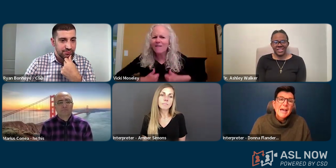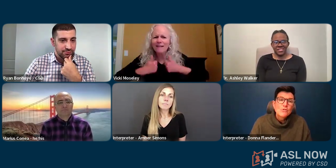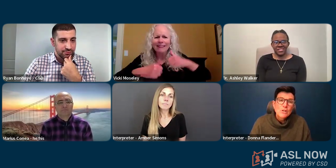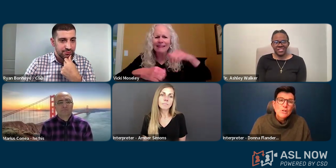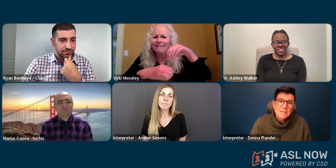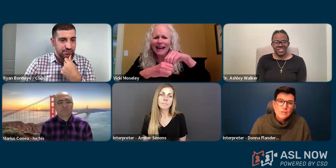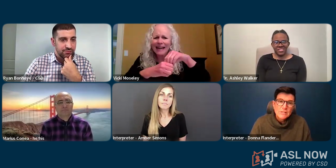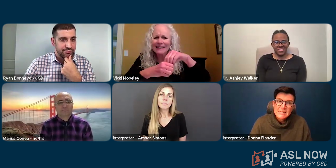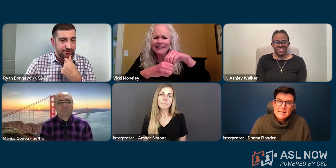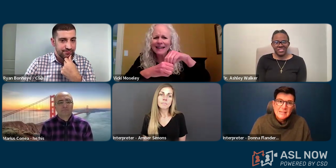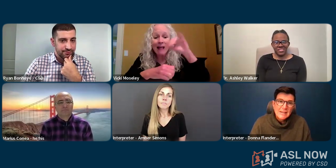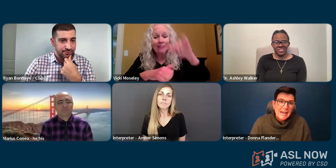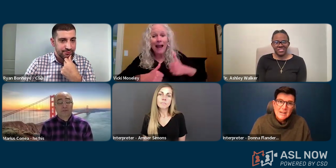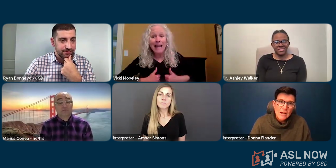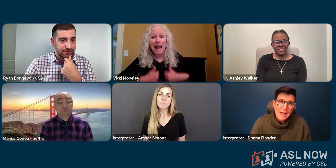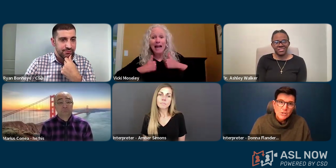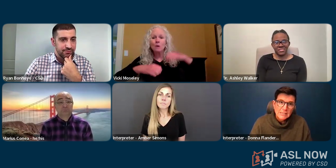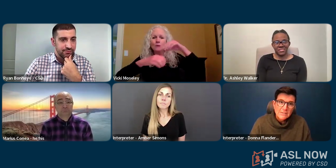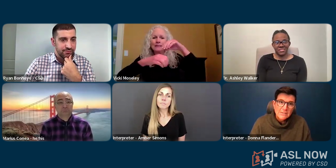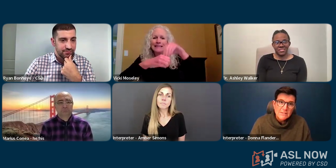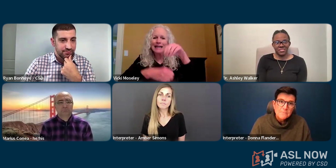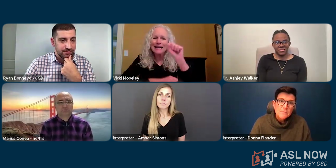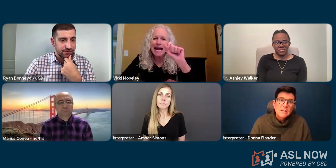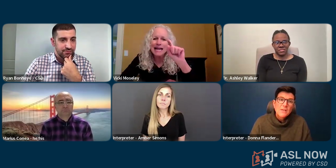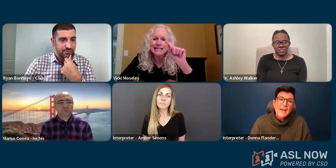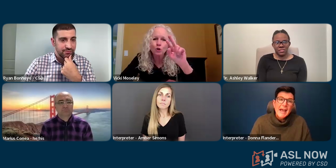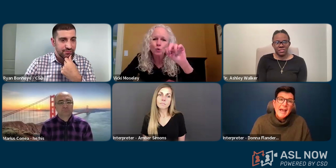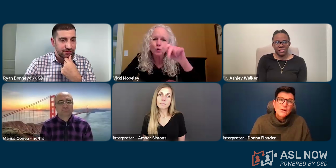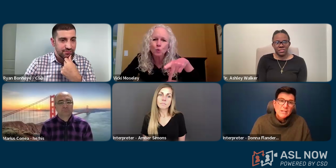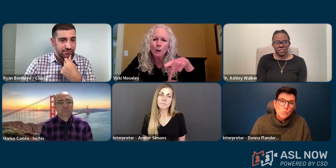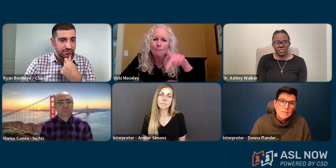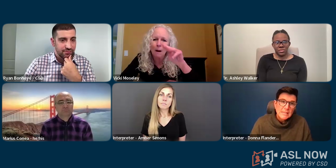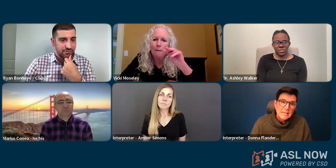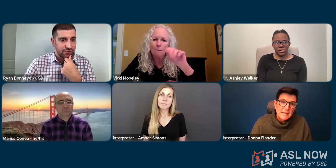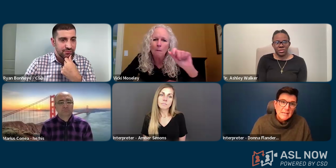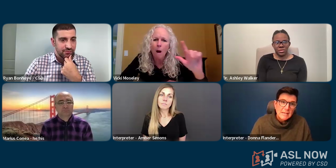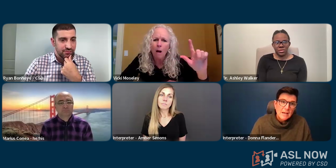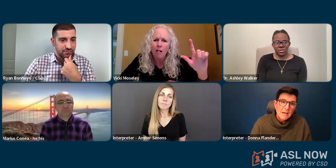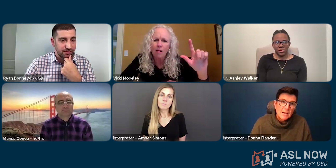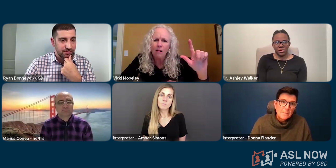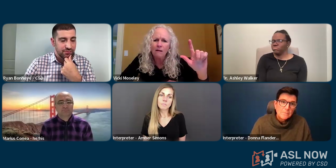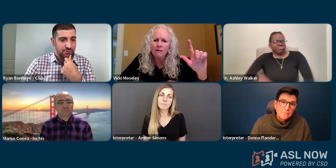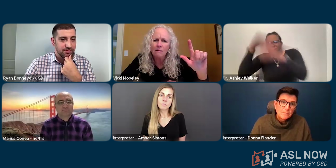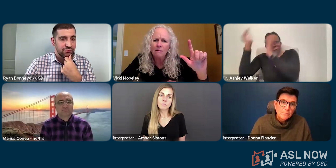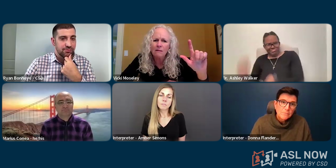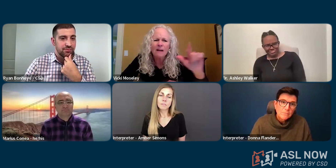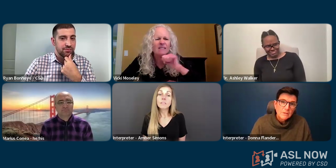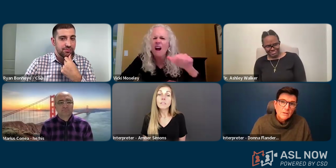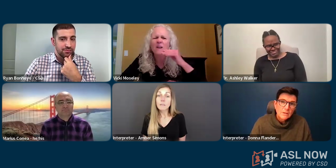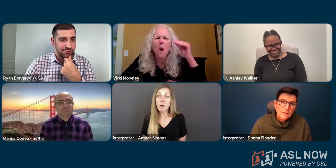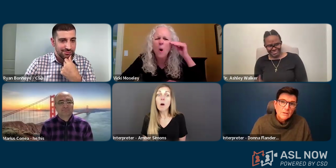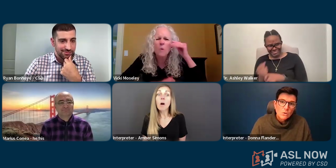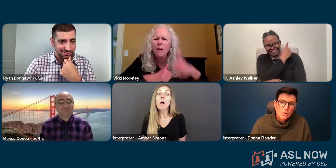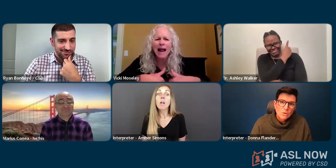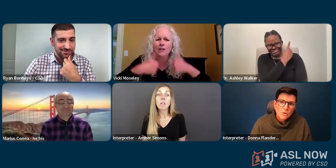And the address was a different city that I had never actually lived in. And that address was in Saint Paul.